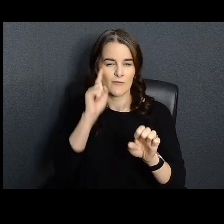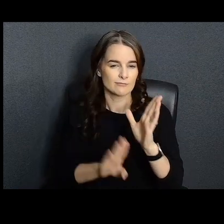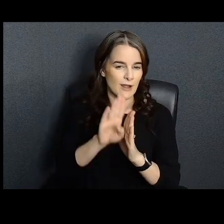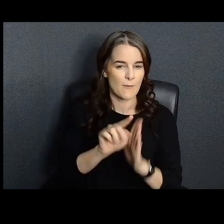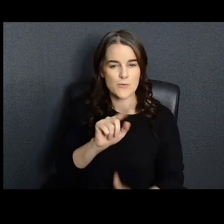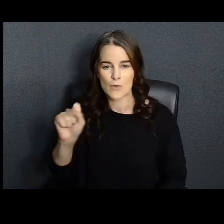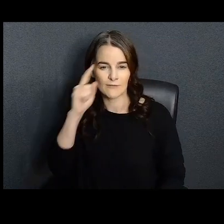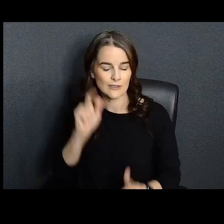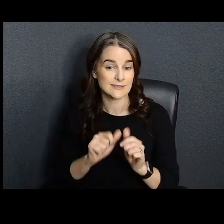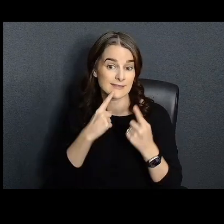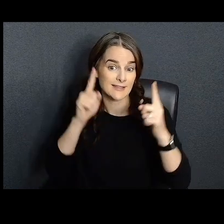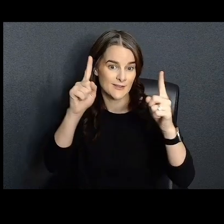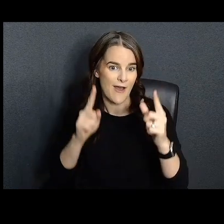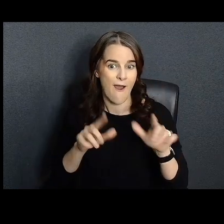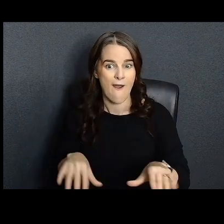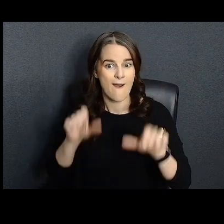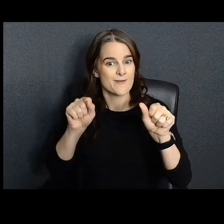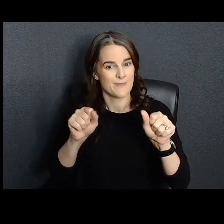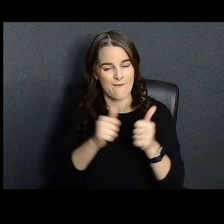for successful adoption of remote supports